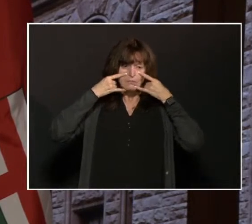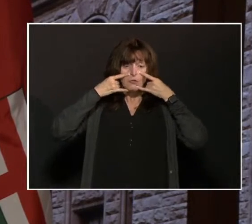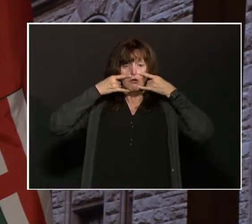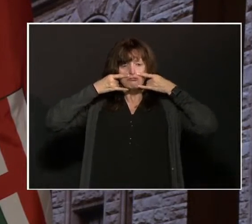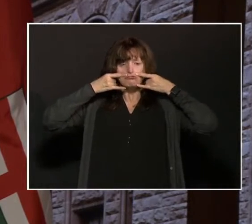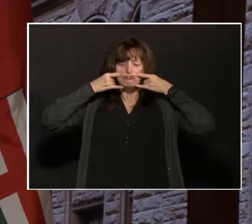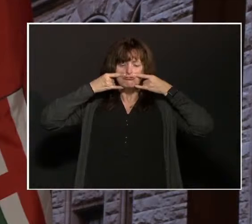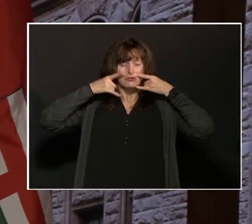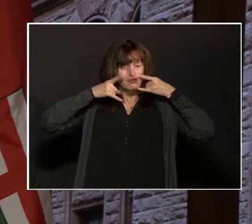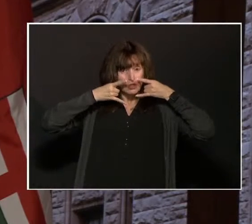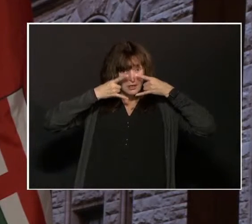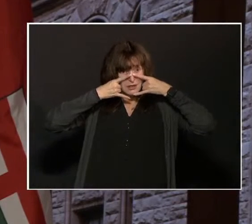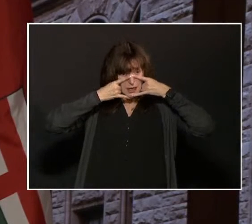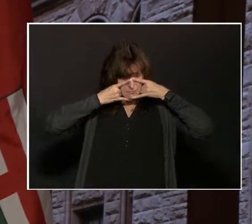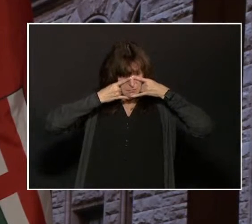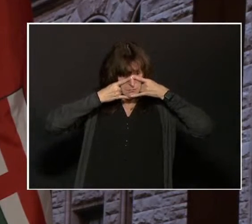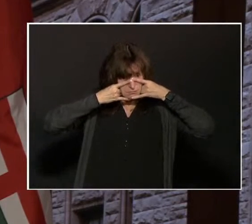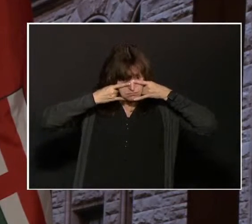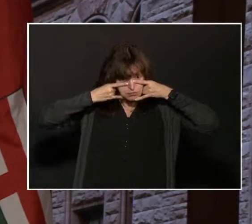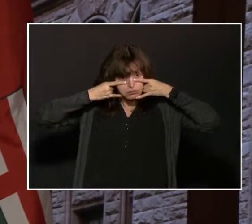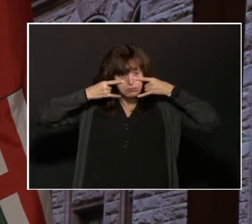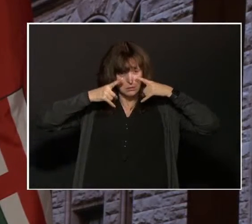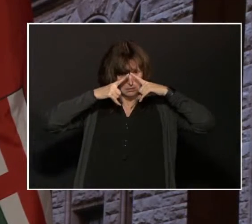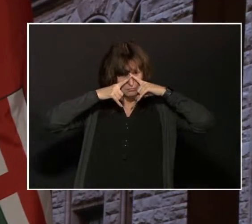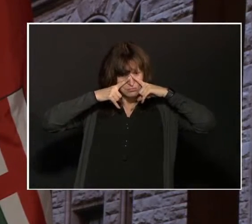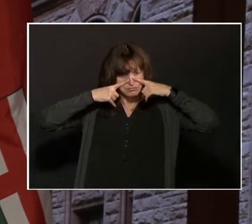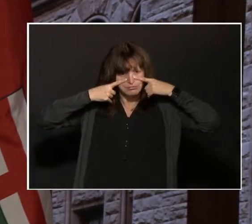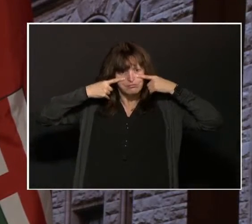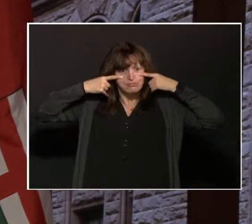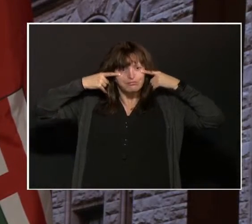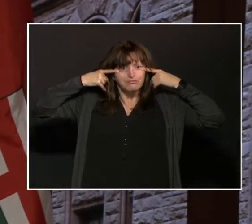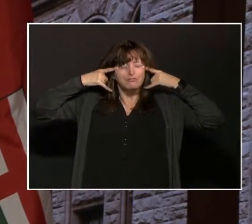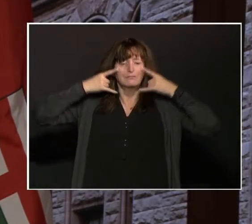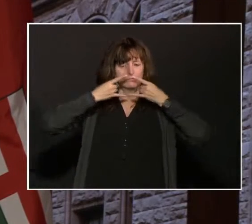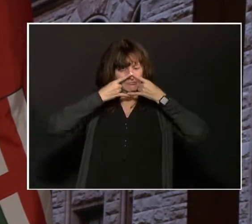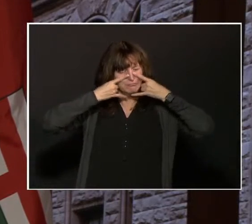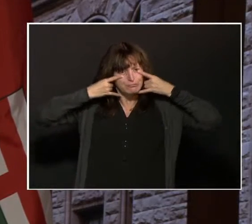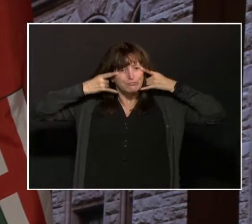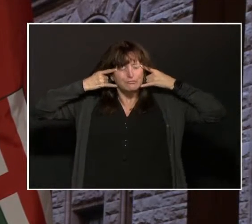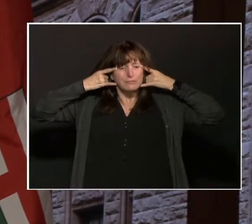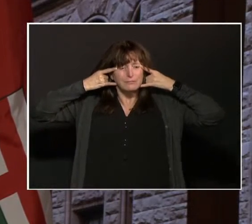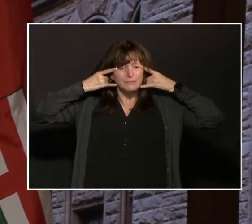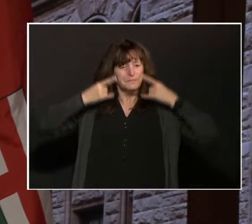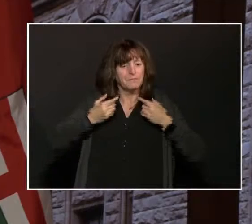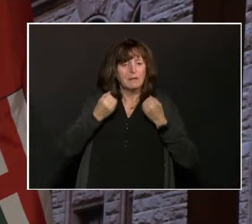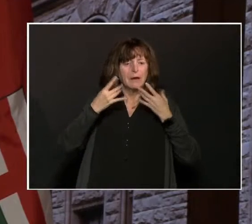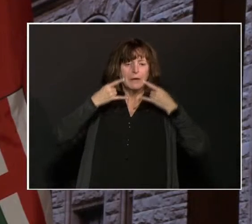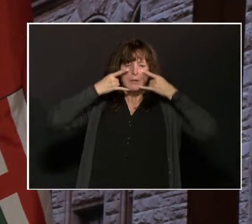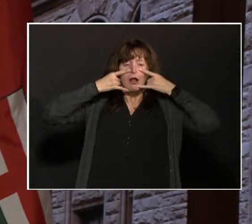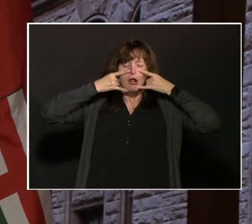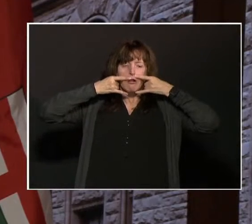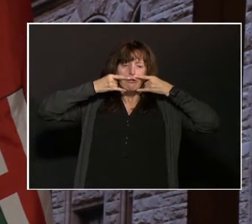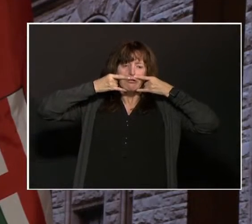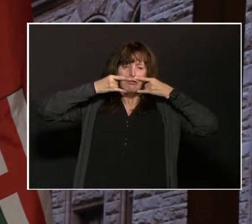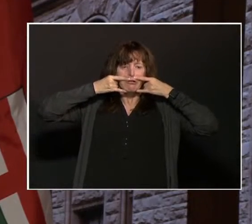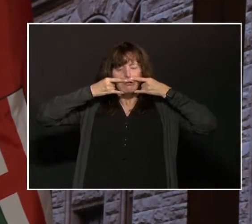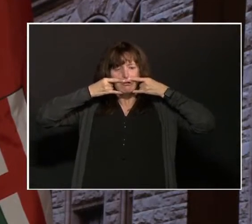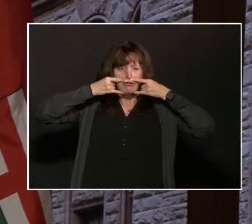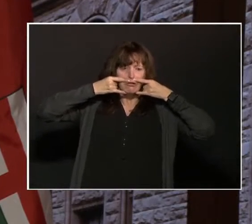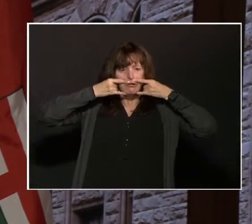START TO TAKE OVER AND CASE NUMBERS WILL COME DOWN NUMBERS WILL COME DOWN OR IT'S REALLY NUMBERS WILL COME DOWN OR IT'S REALLY CRITICAL NUMBERS WILL COME DOWN OR IT'S REALLY CRITICAL TO